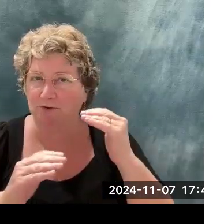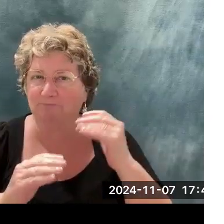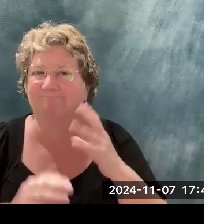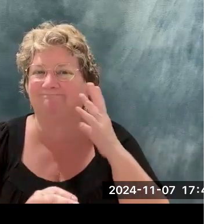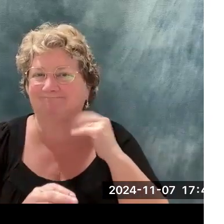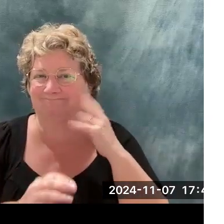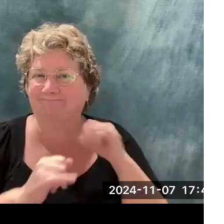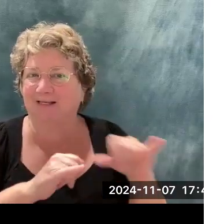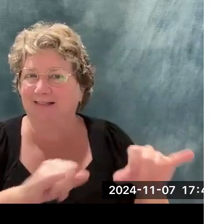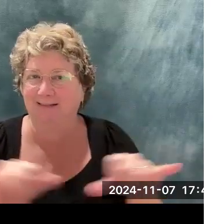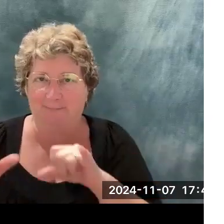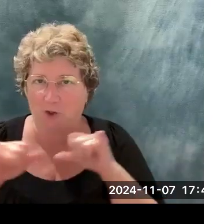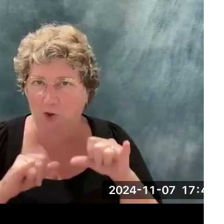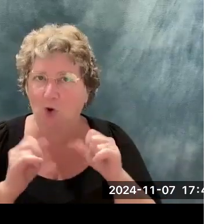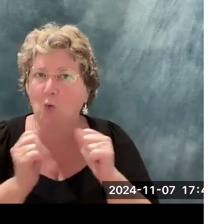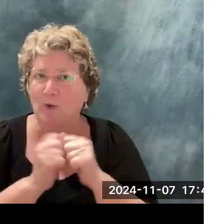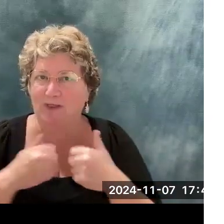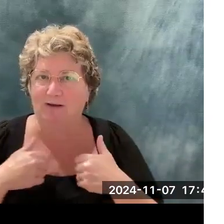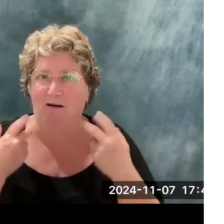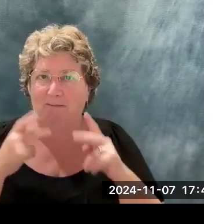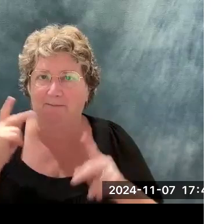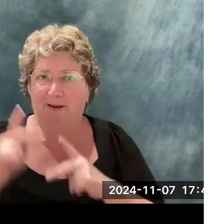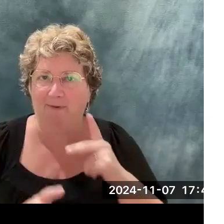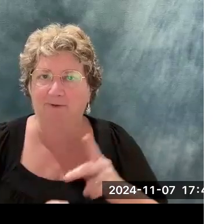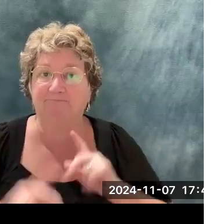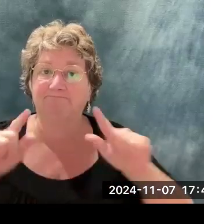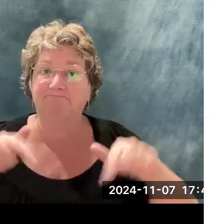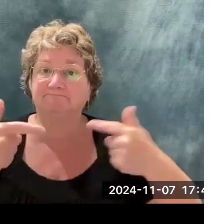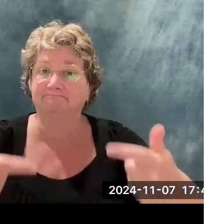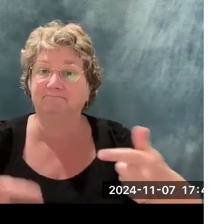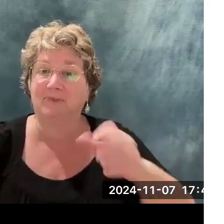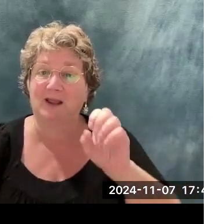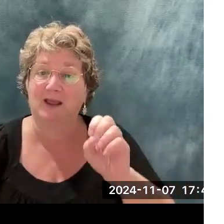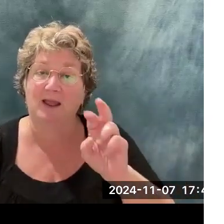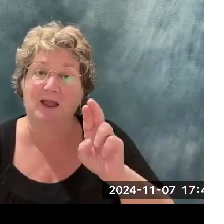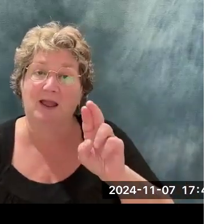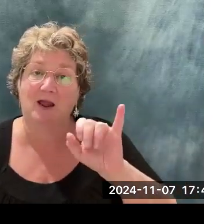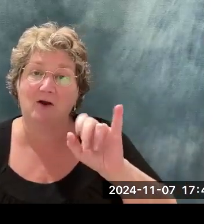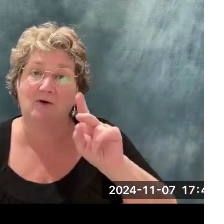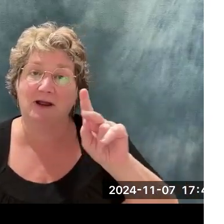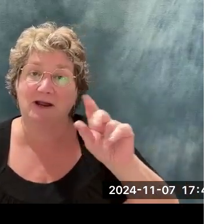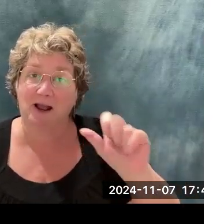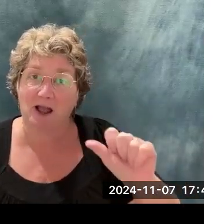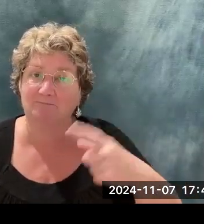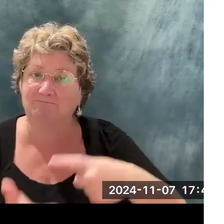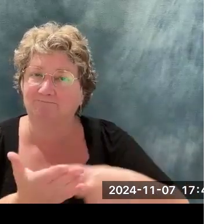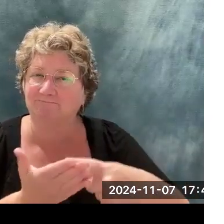And now I'm going to pass it over to Erika to talk a little bit about the other resources for adults.